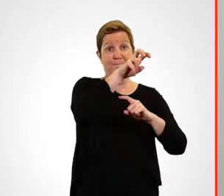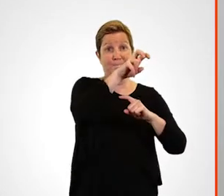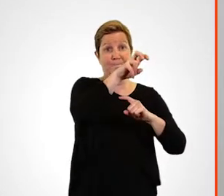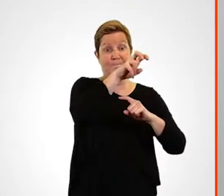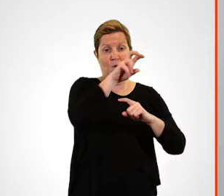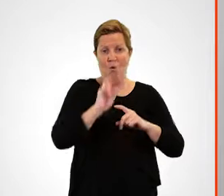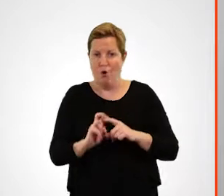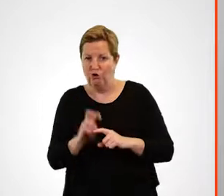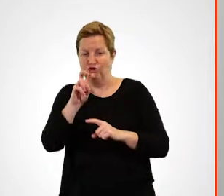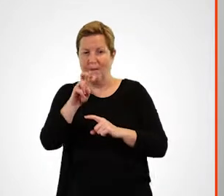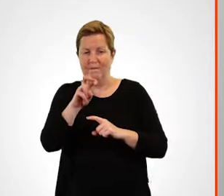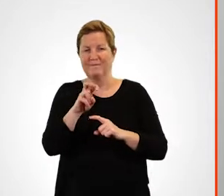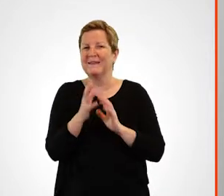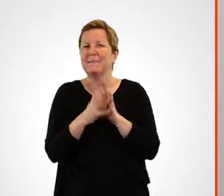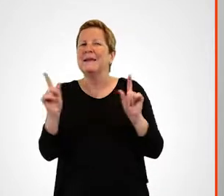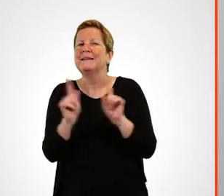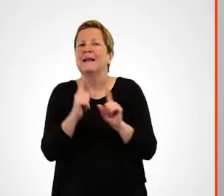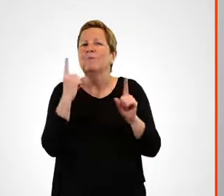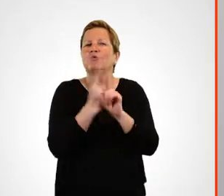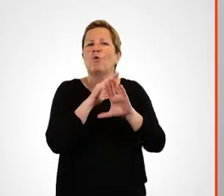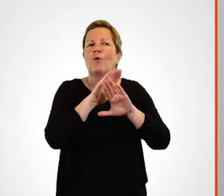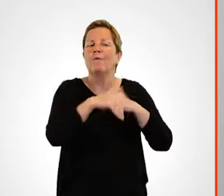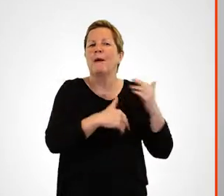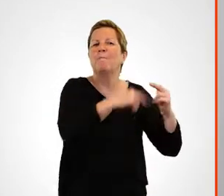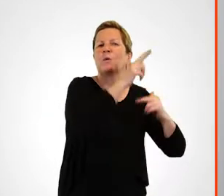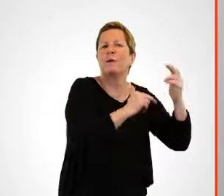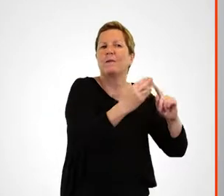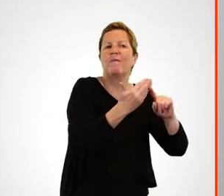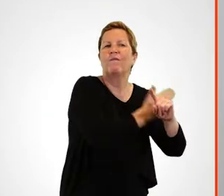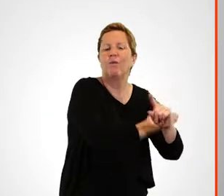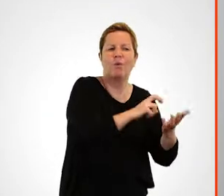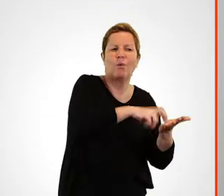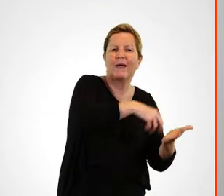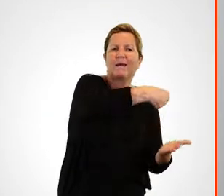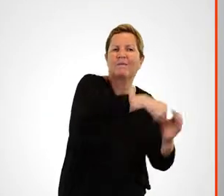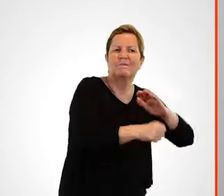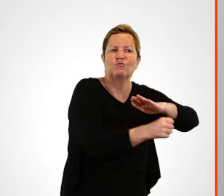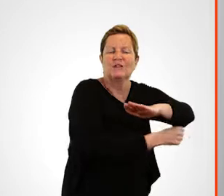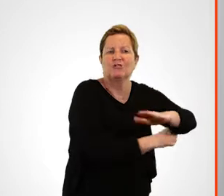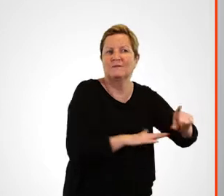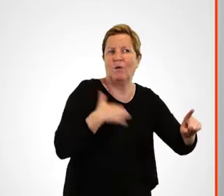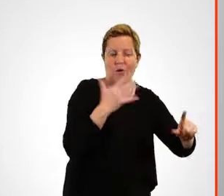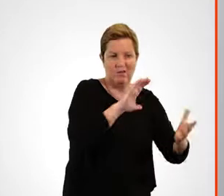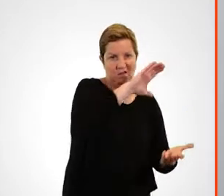one of those bricks was missing from a foundation but we just charged ahead and built on top of it anyway -